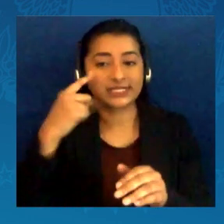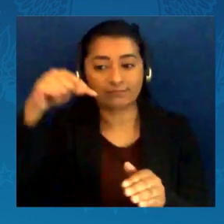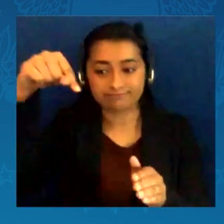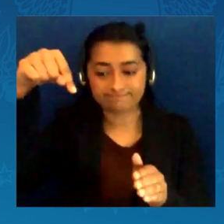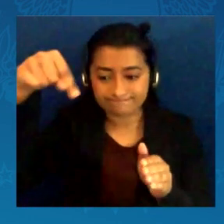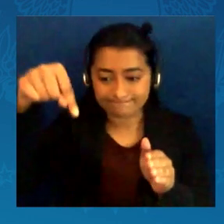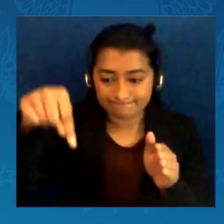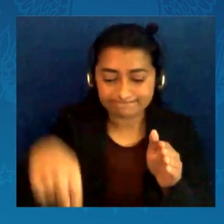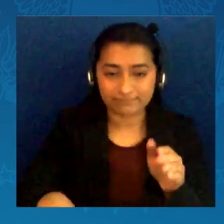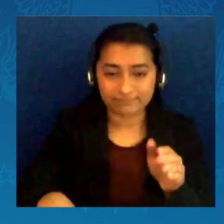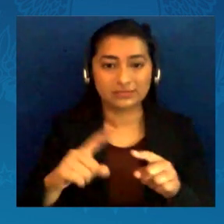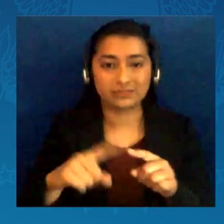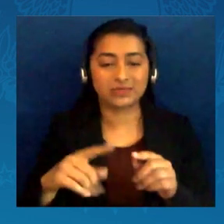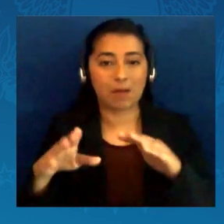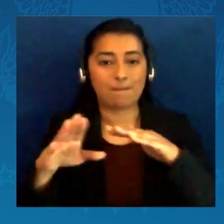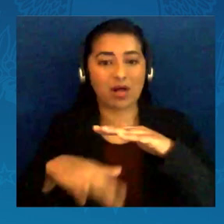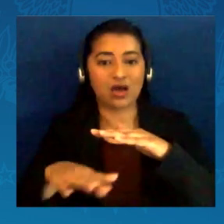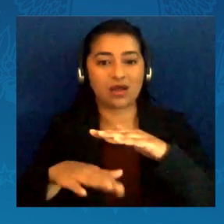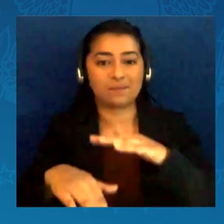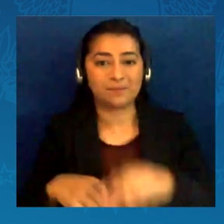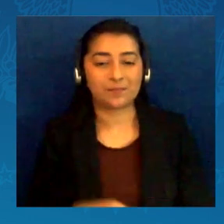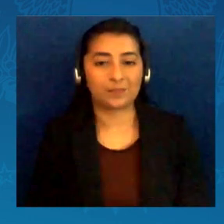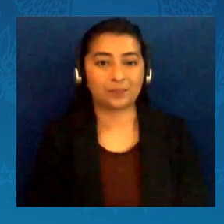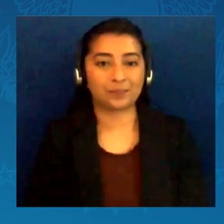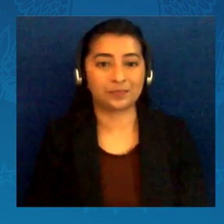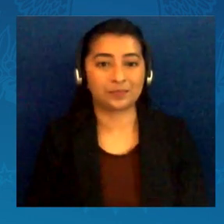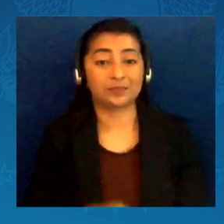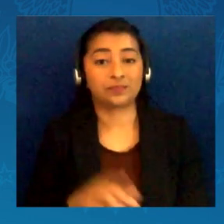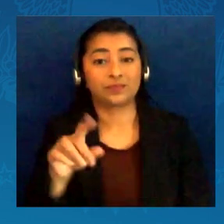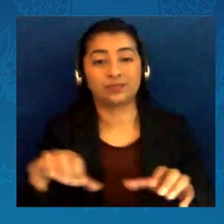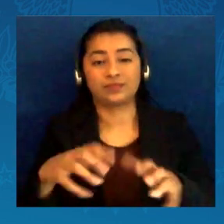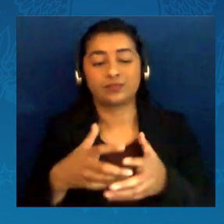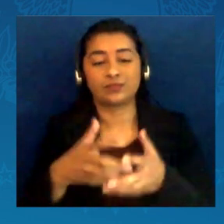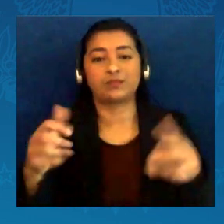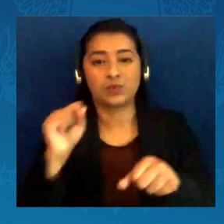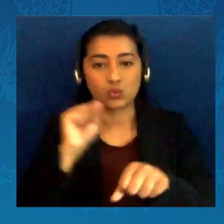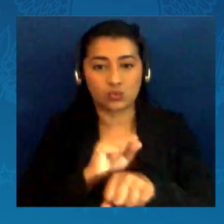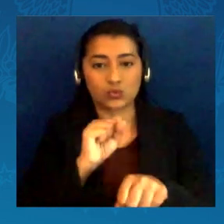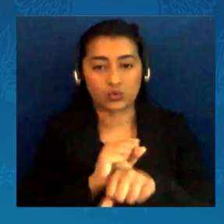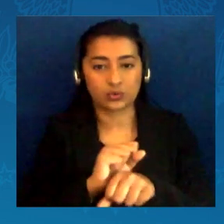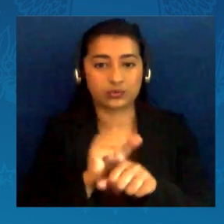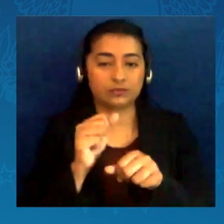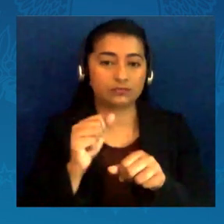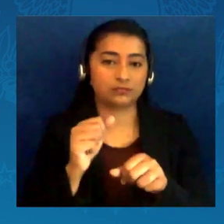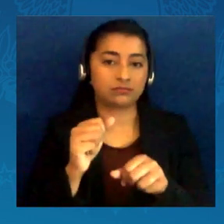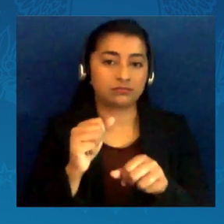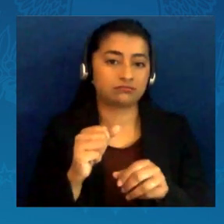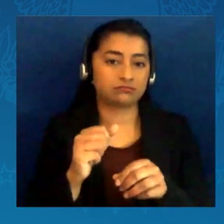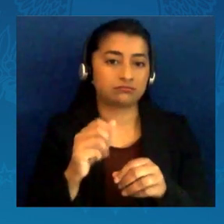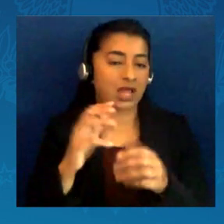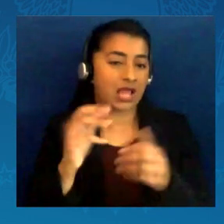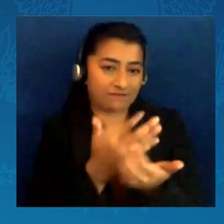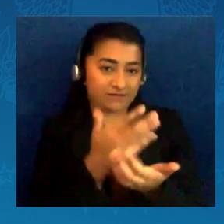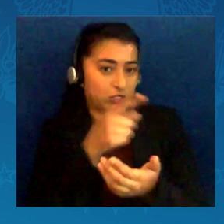And they'd done so much work there. But thinking about everything that you're talking about, including invasive species,